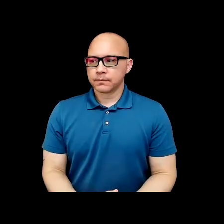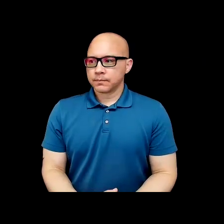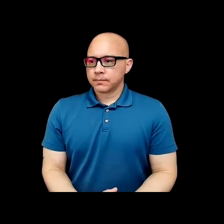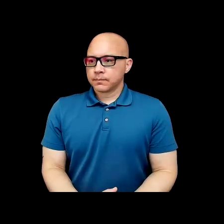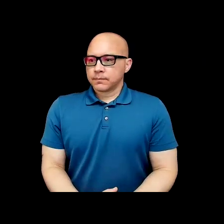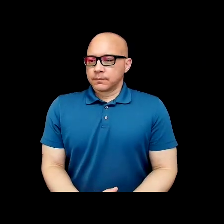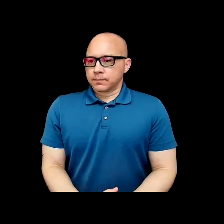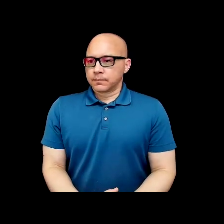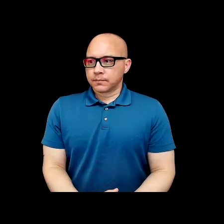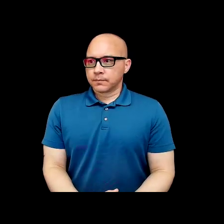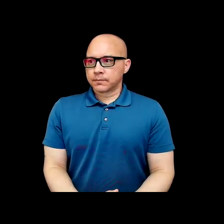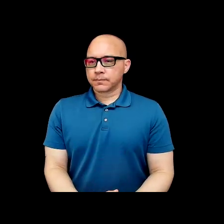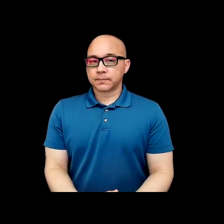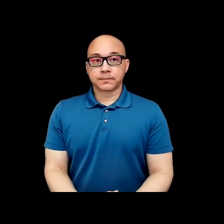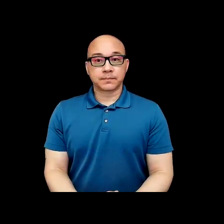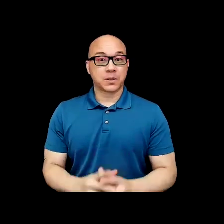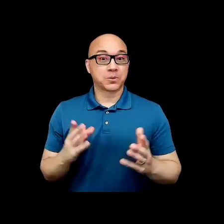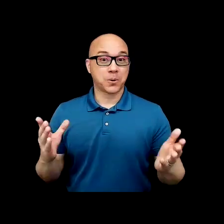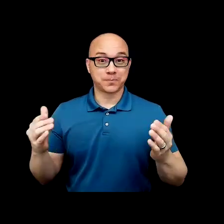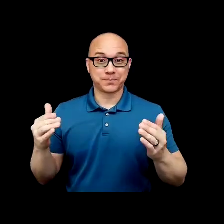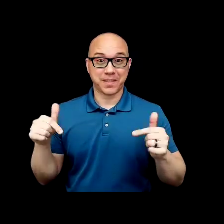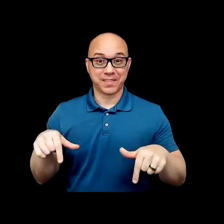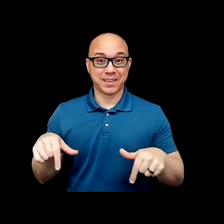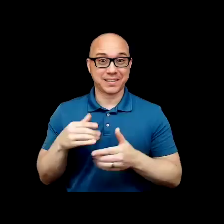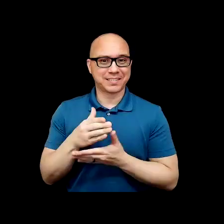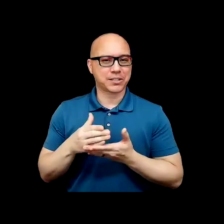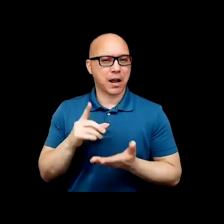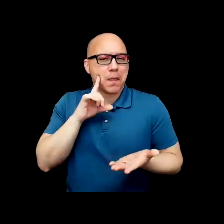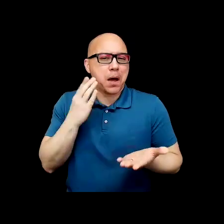So, for this section I thought it would be a good idea to have a Case Study to